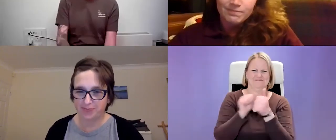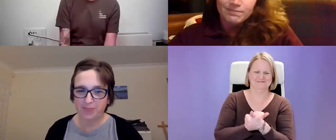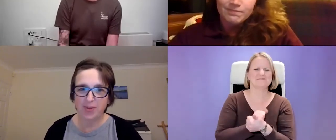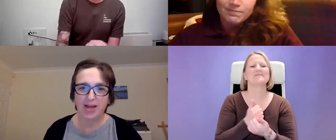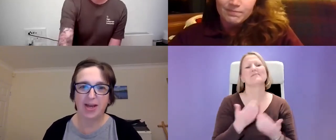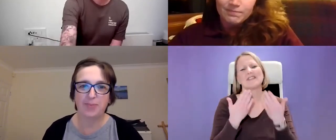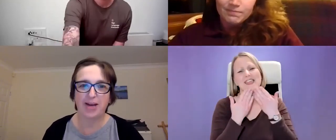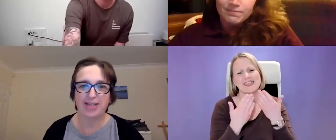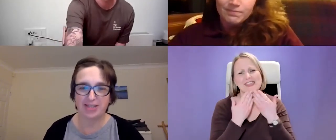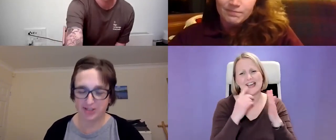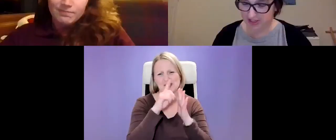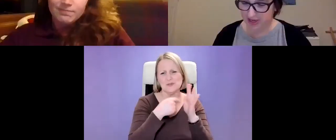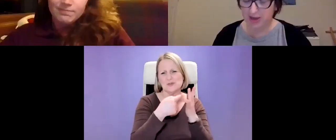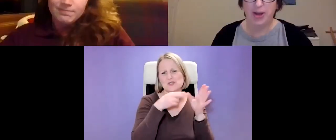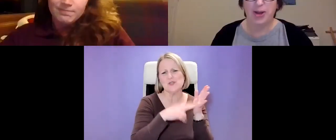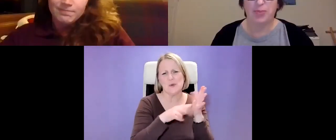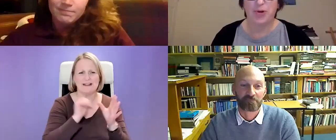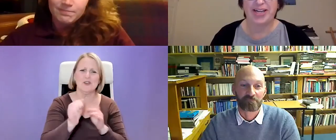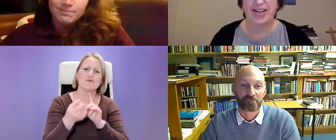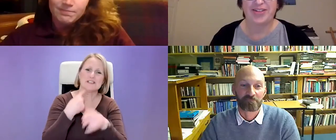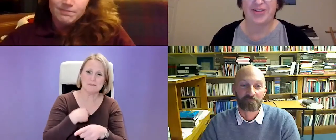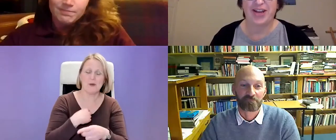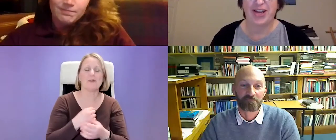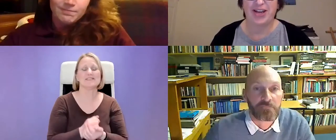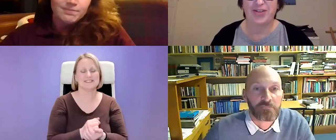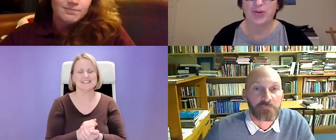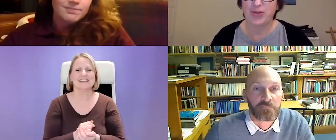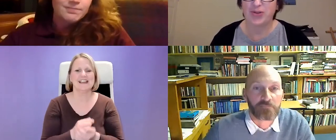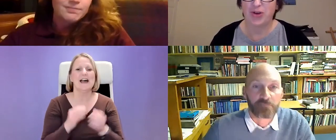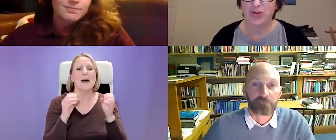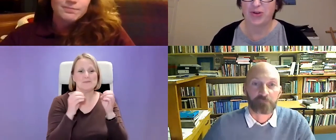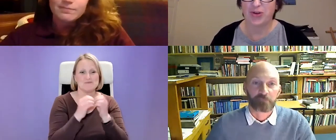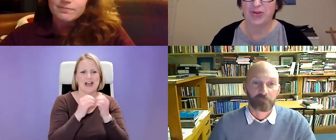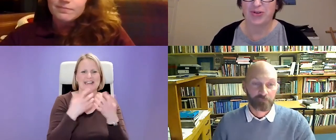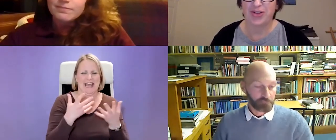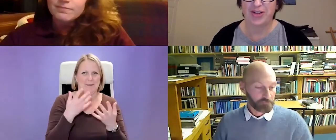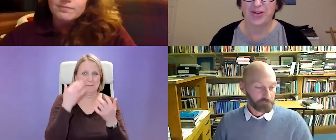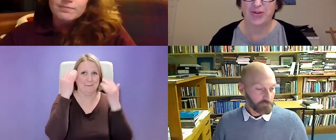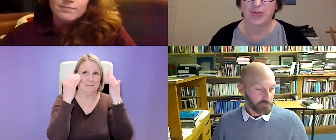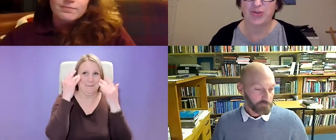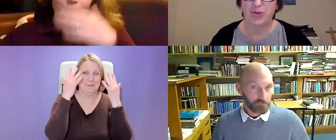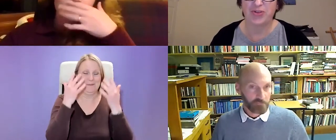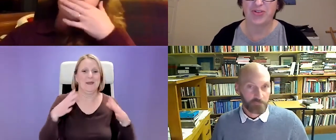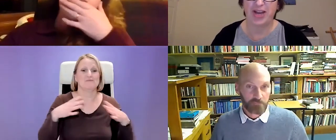And as Brian gathers his thoughts on your response,